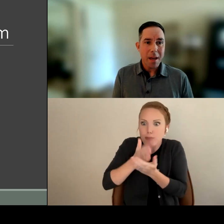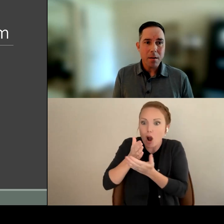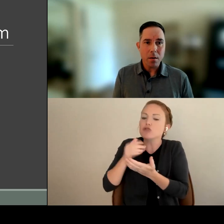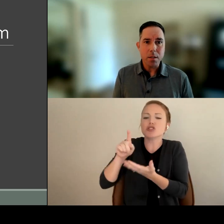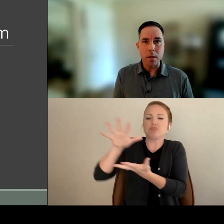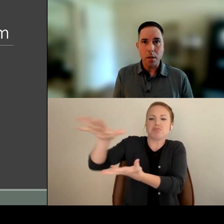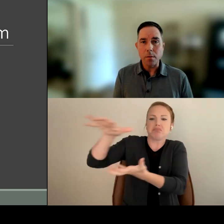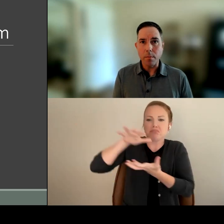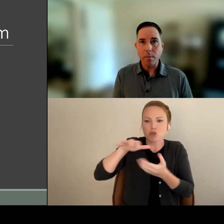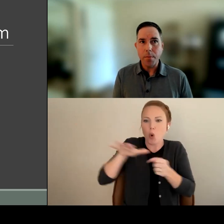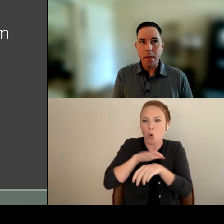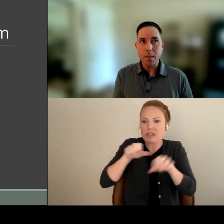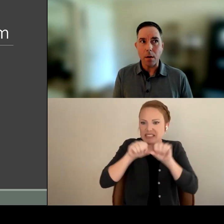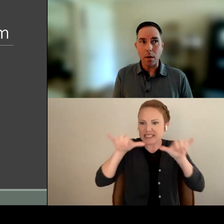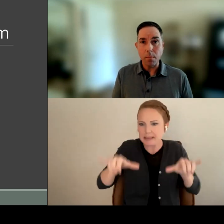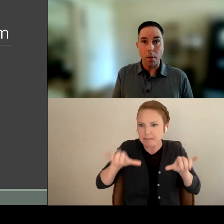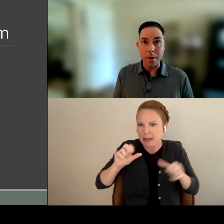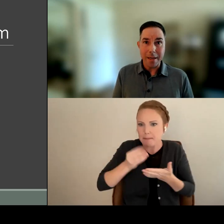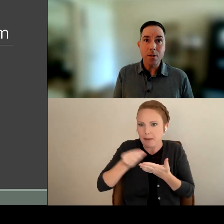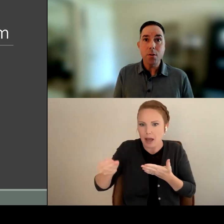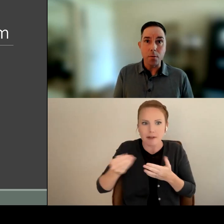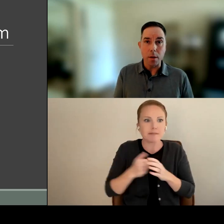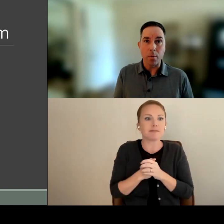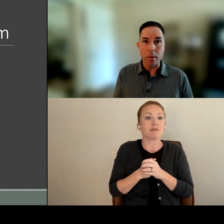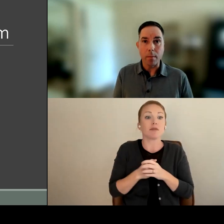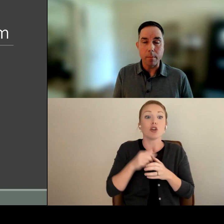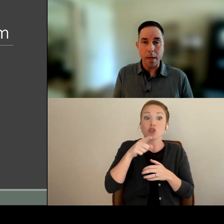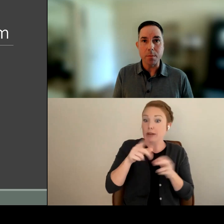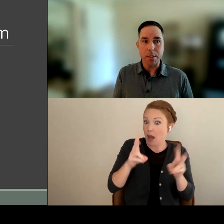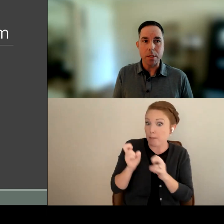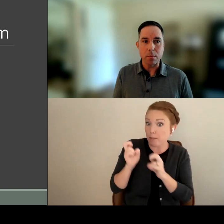This can also include things that are uploaded into an employee management system.